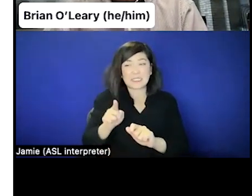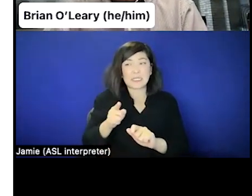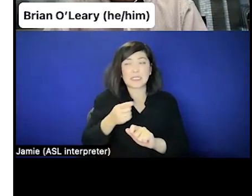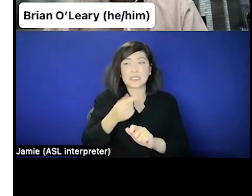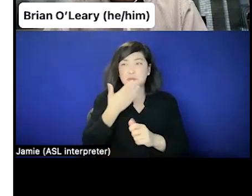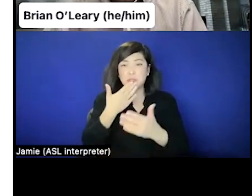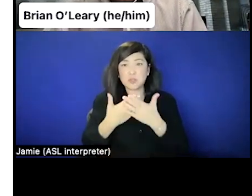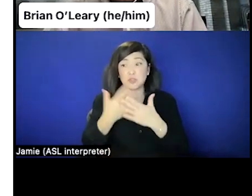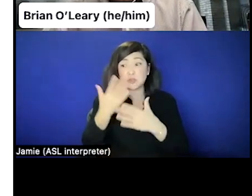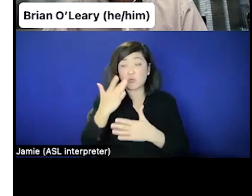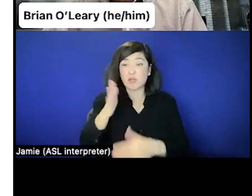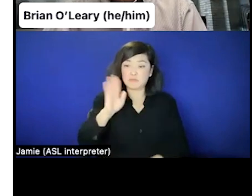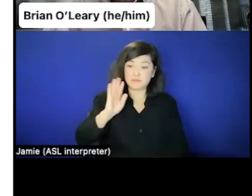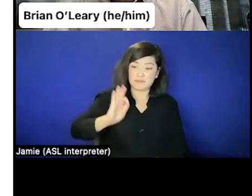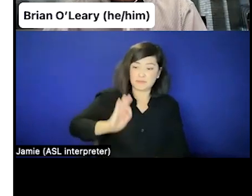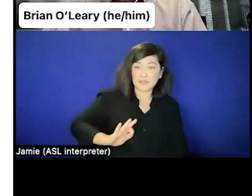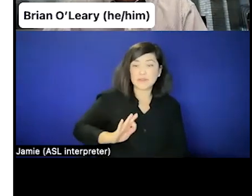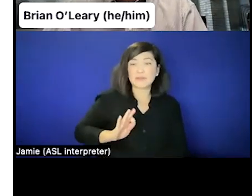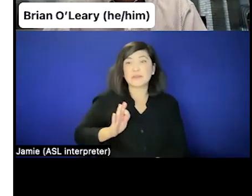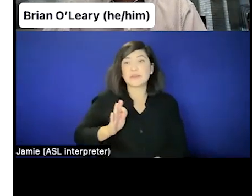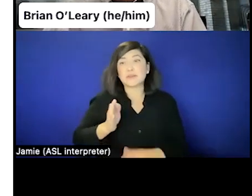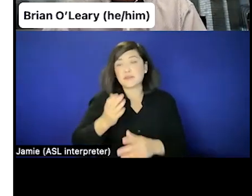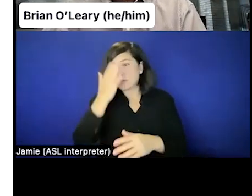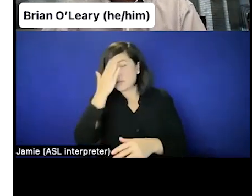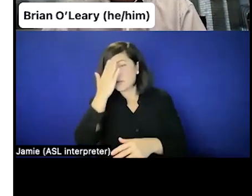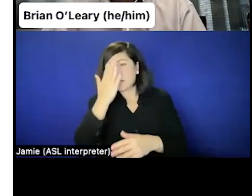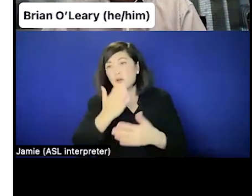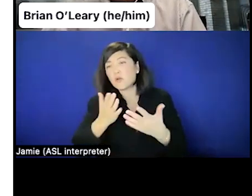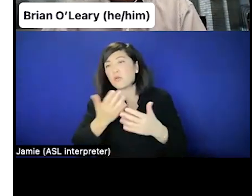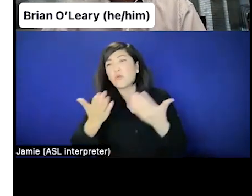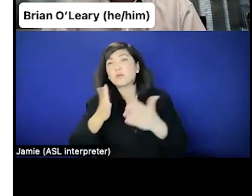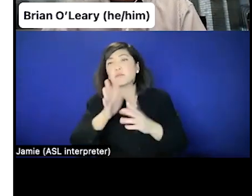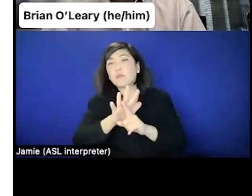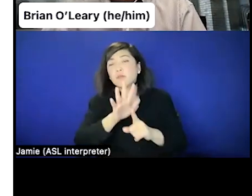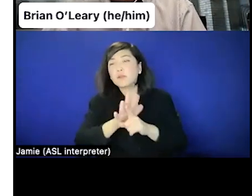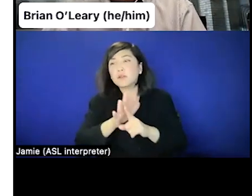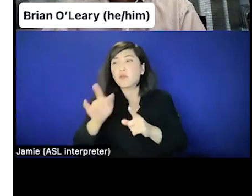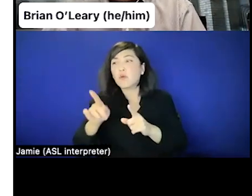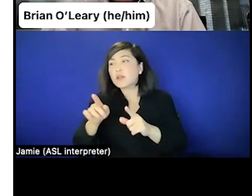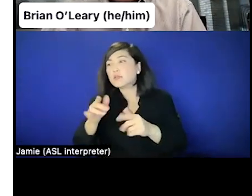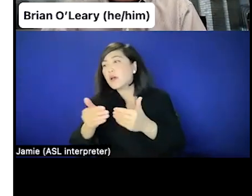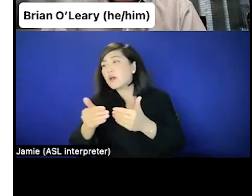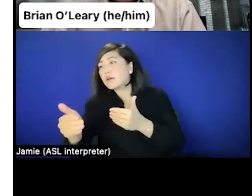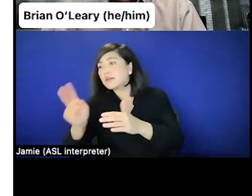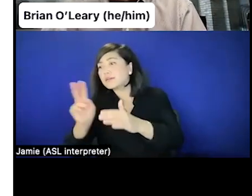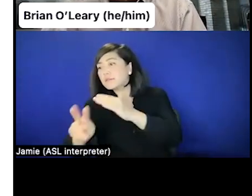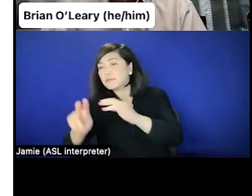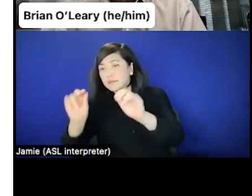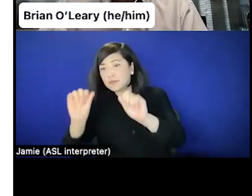as well as areas of misunderstanding. We struggle a lot in the U.S. market to even find out,